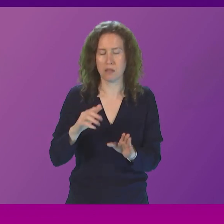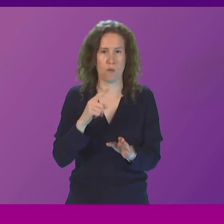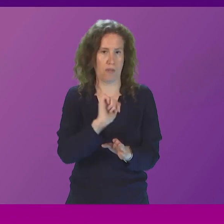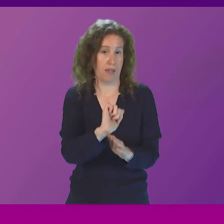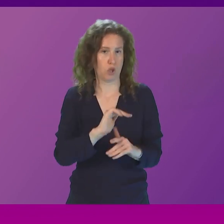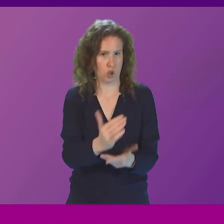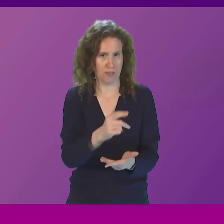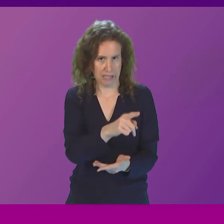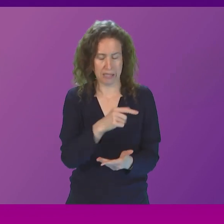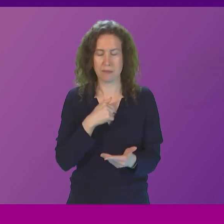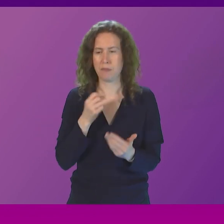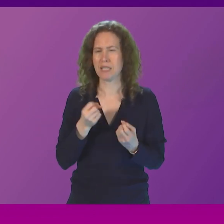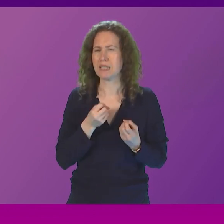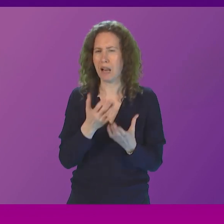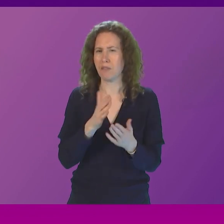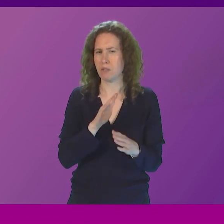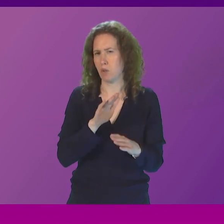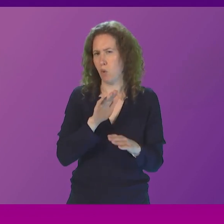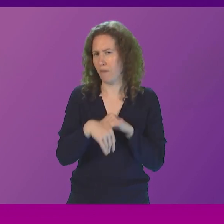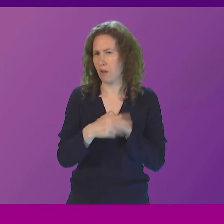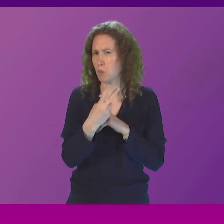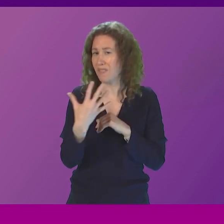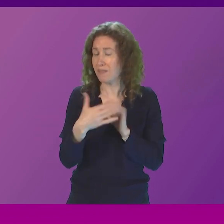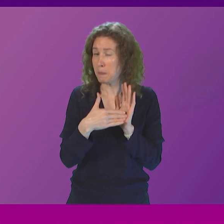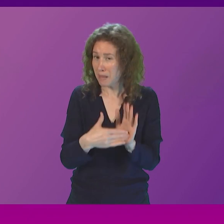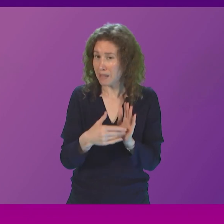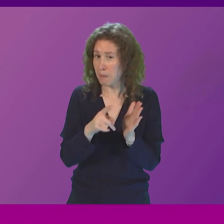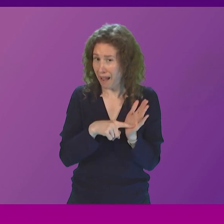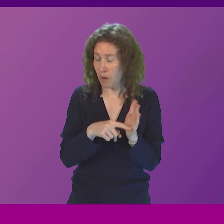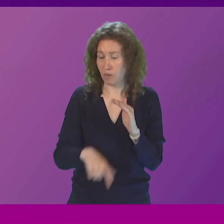That has delivered more than £25 million in additional remuneration funding.